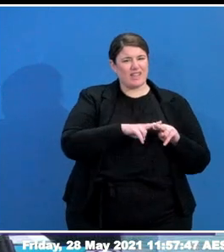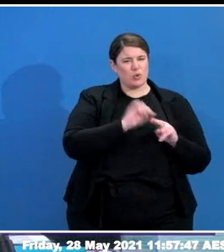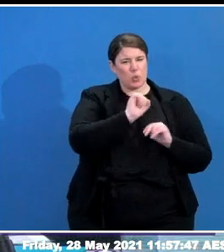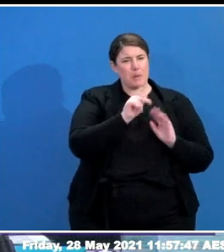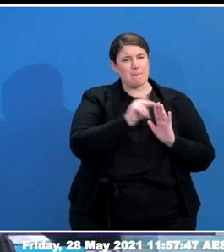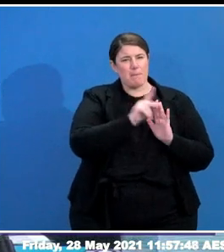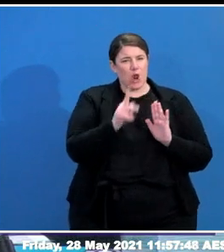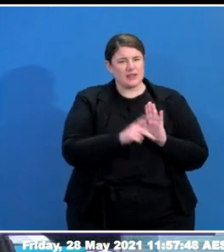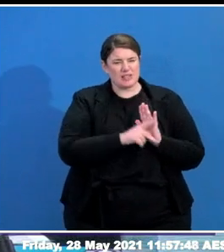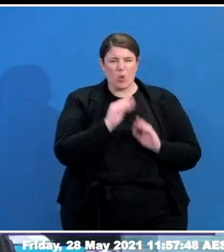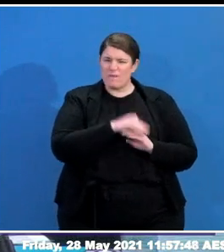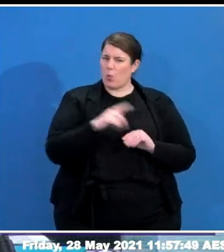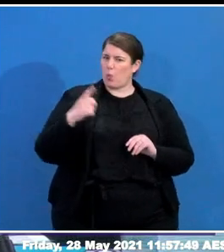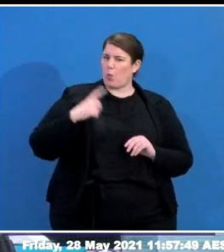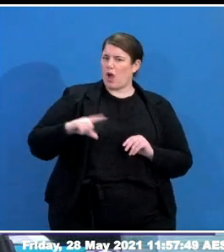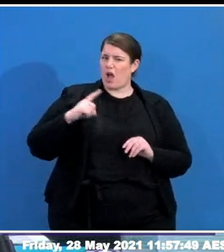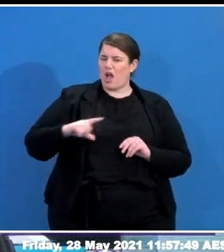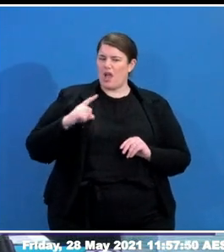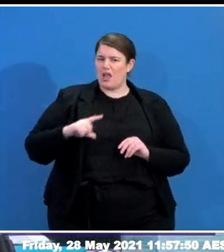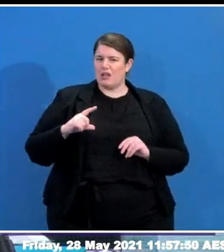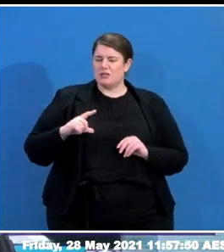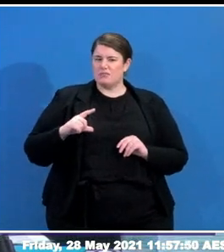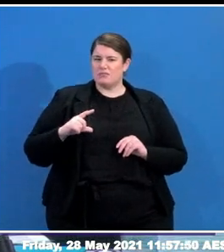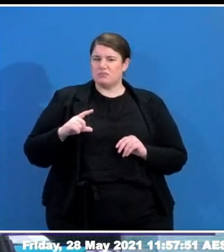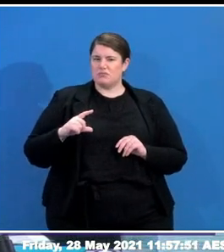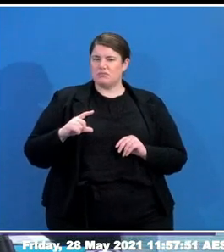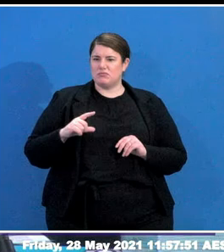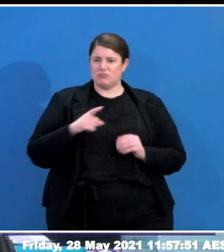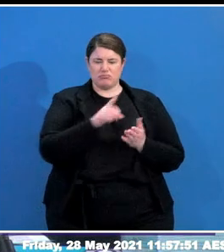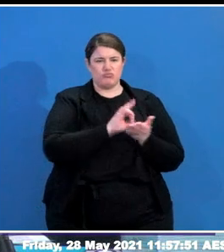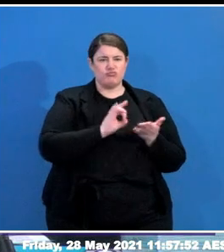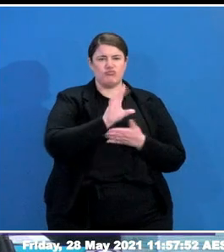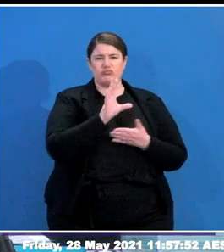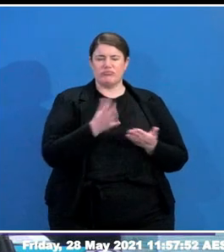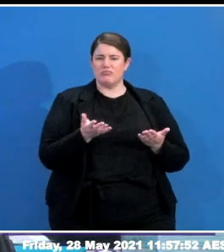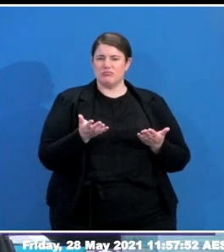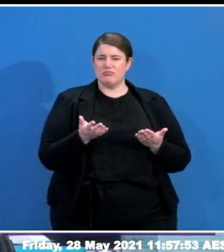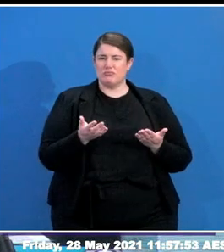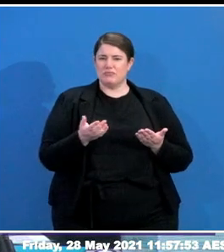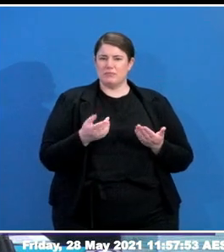more, and why that option was rejected, and that would have then respected